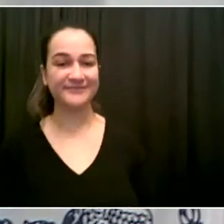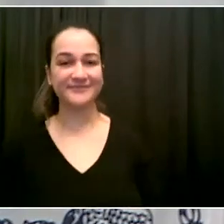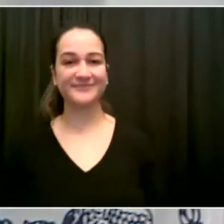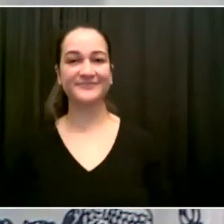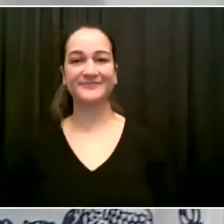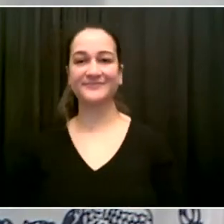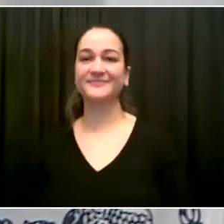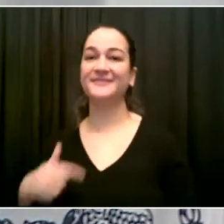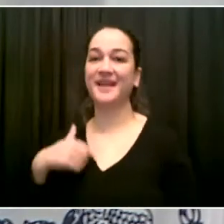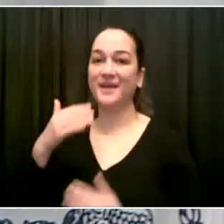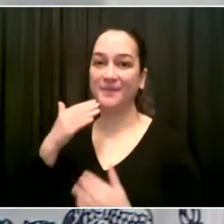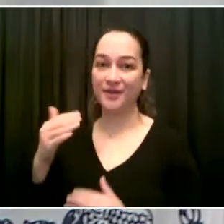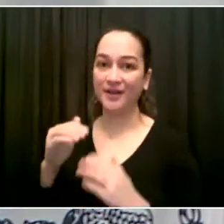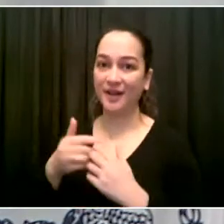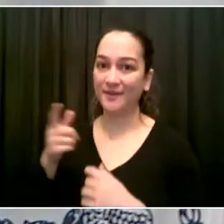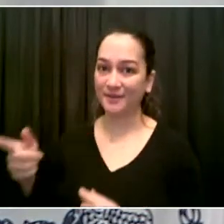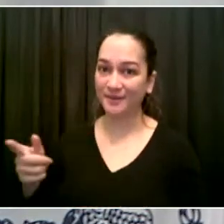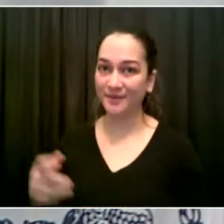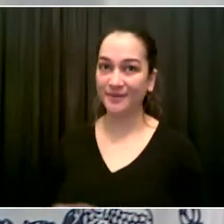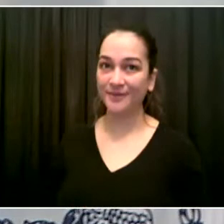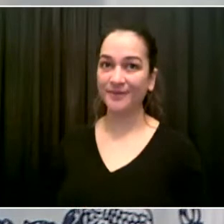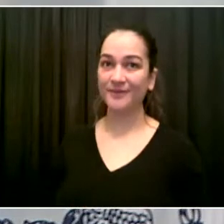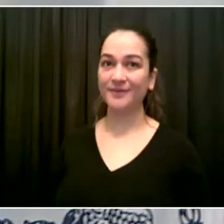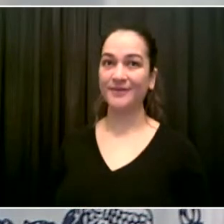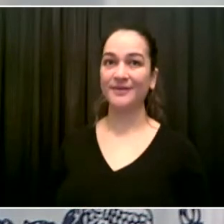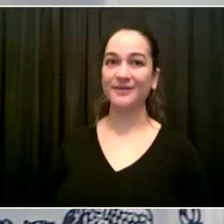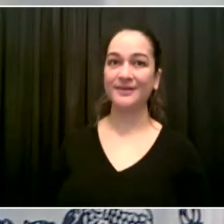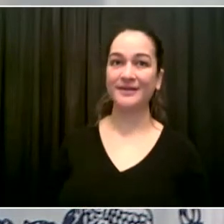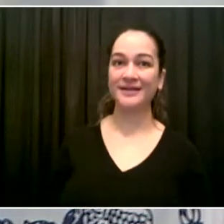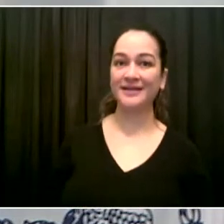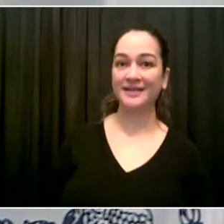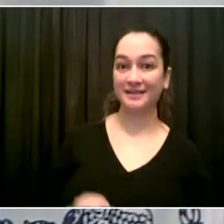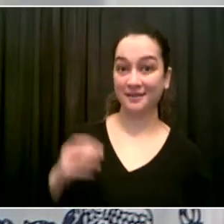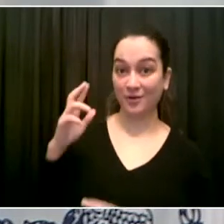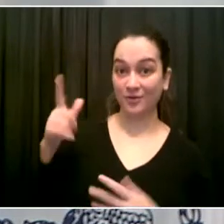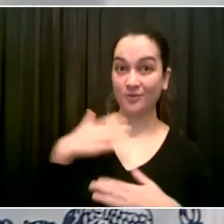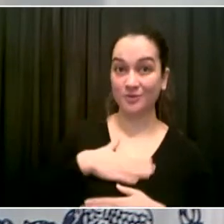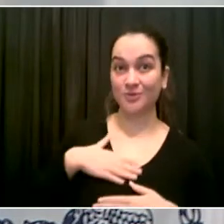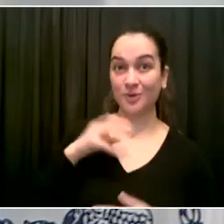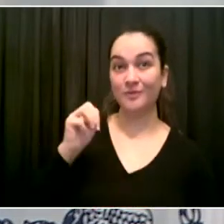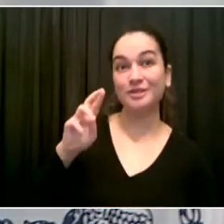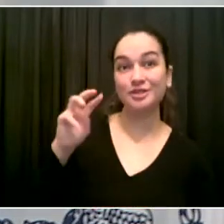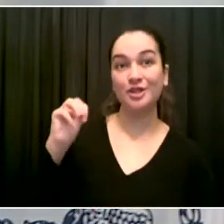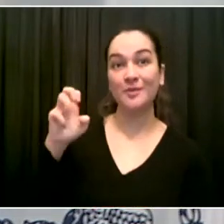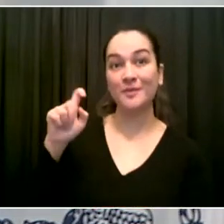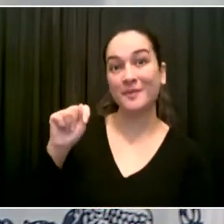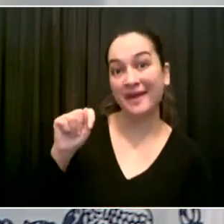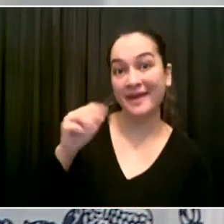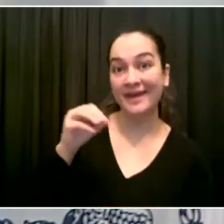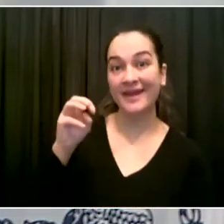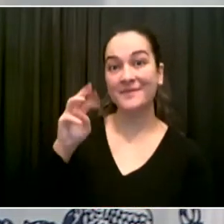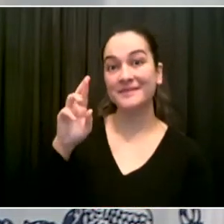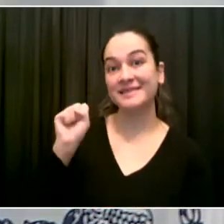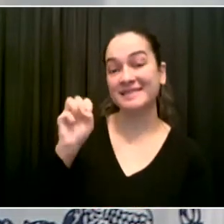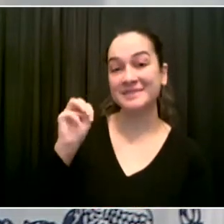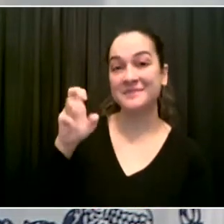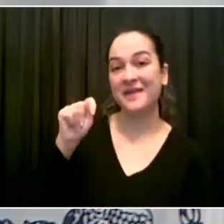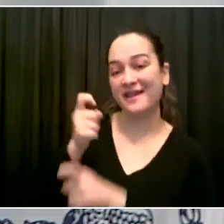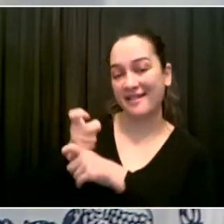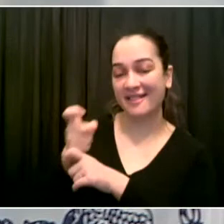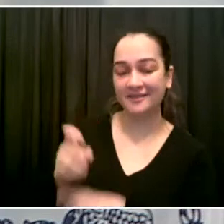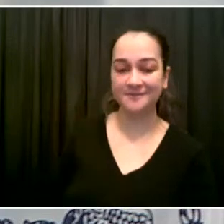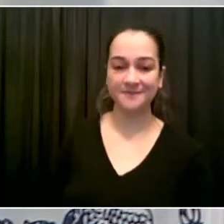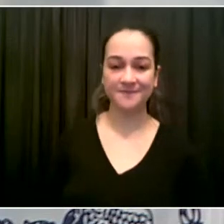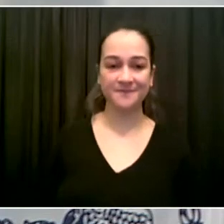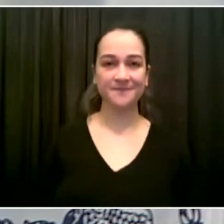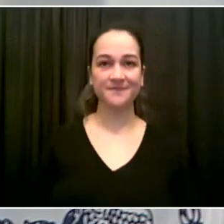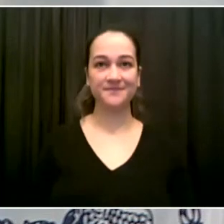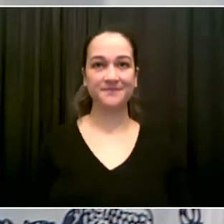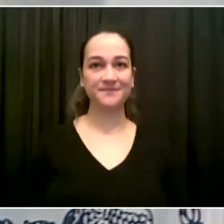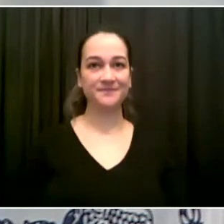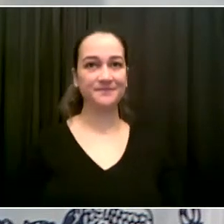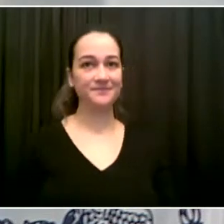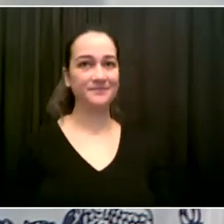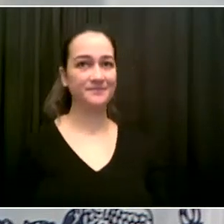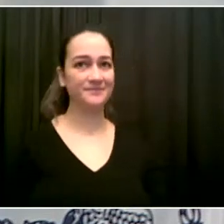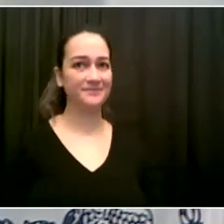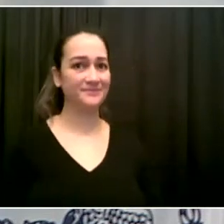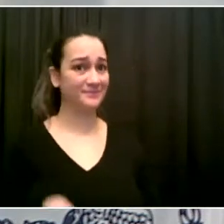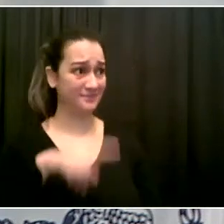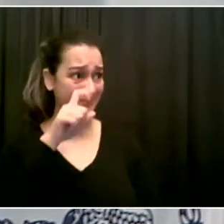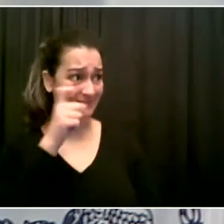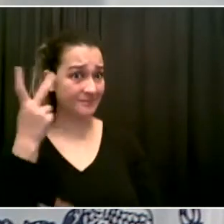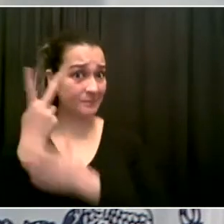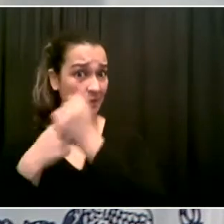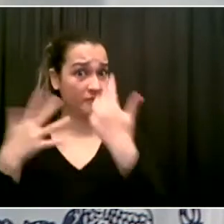HOW ARE YOU DOING